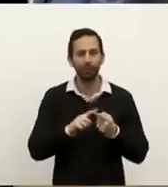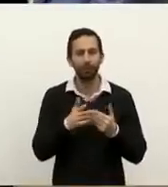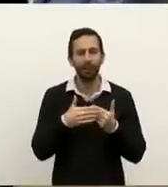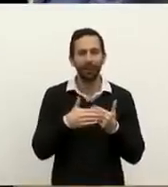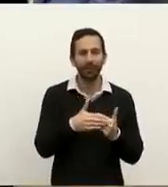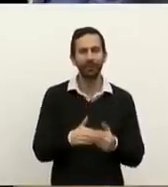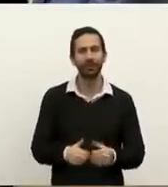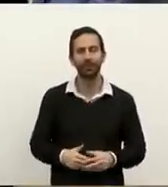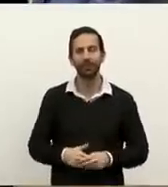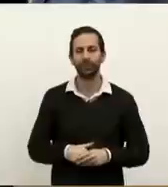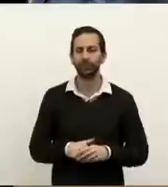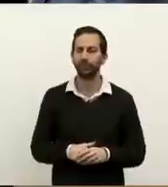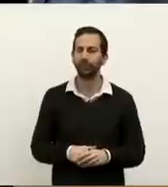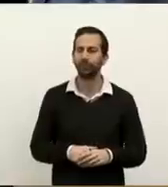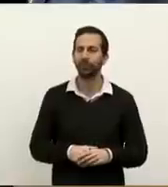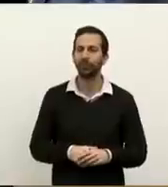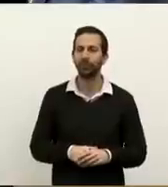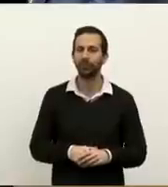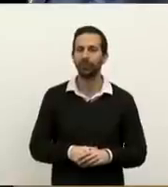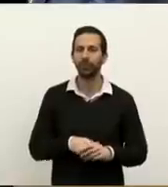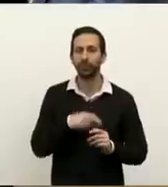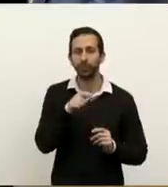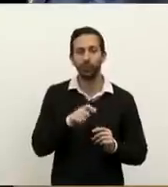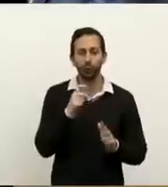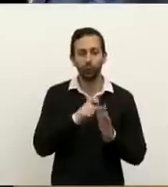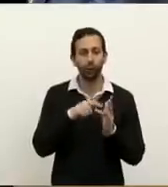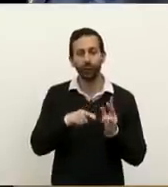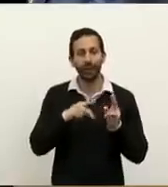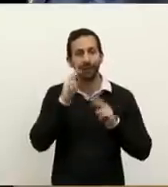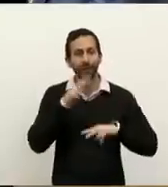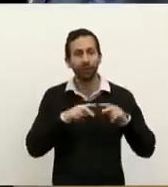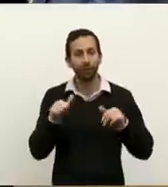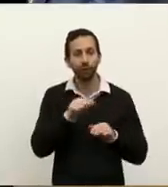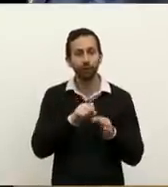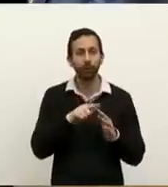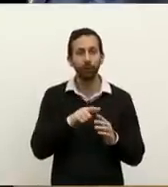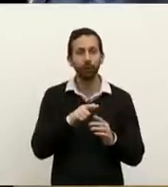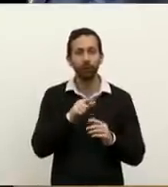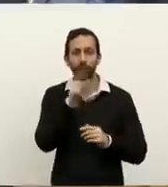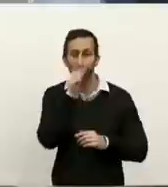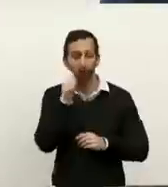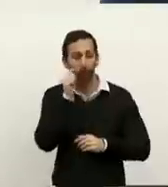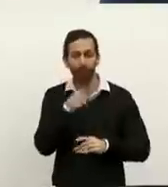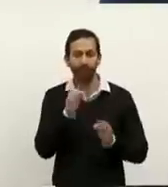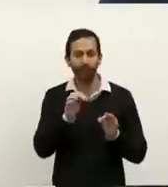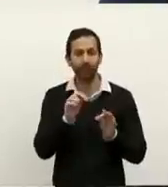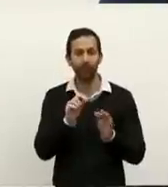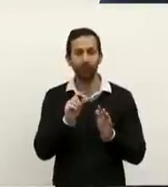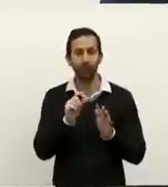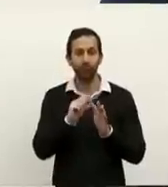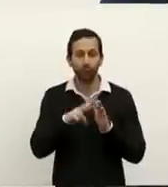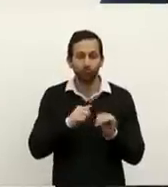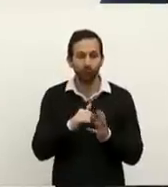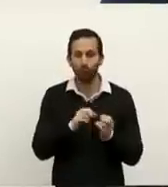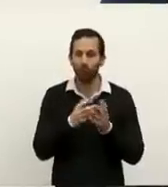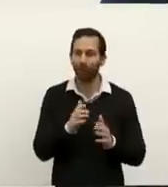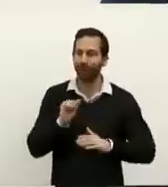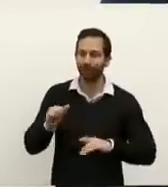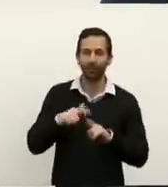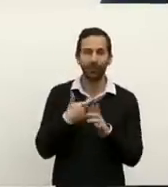So, that first person who's going to do that assessment should be competent, know exactly what they're doing so that they don't waste Carl's time,